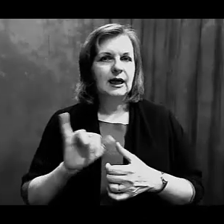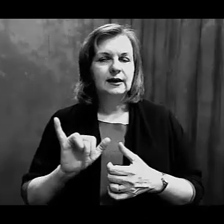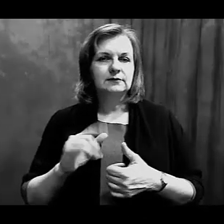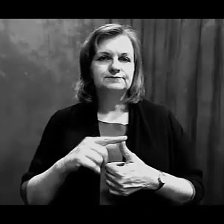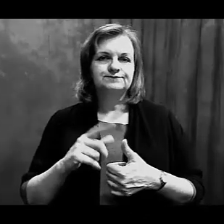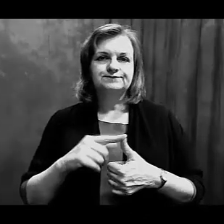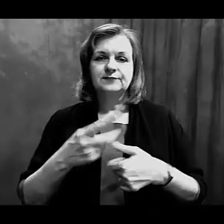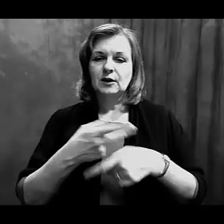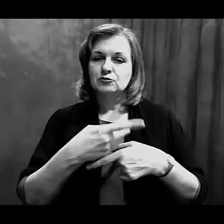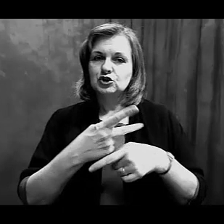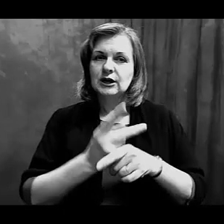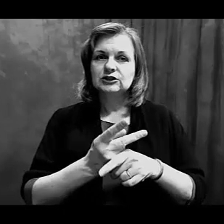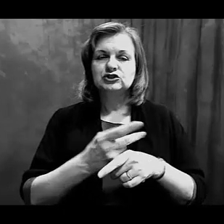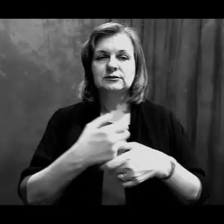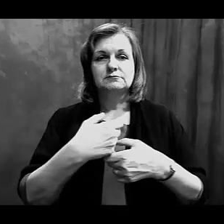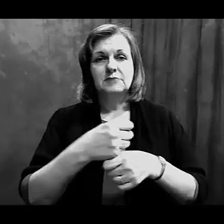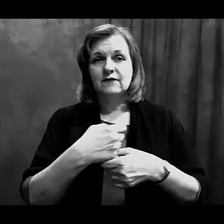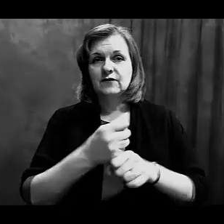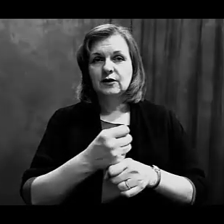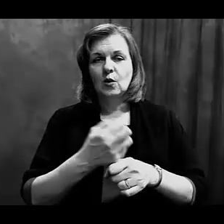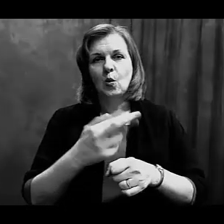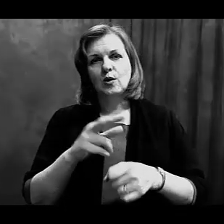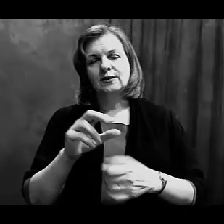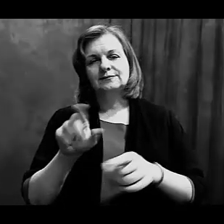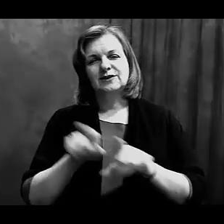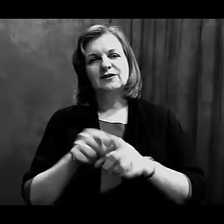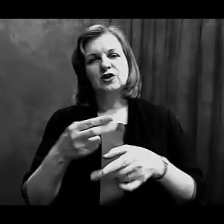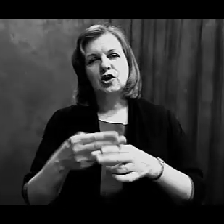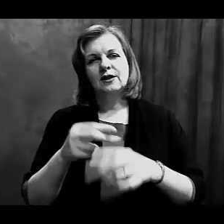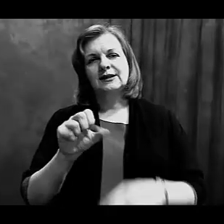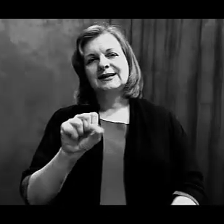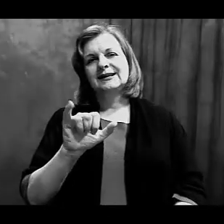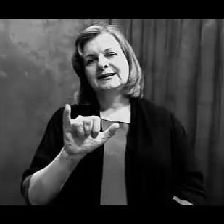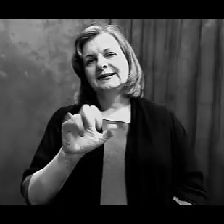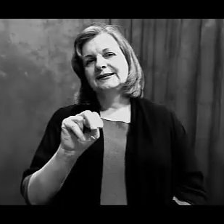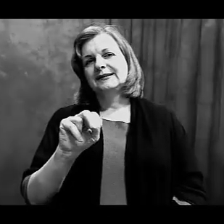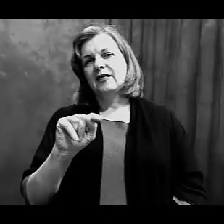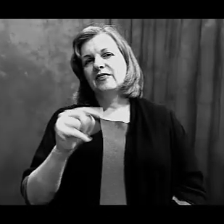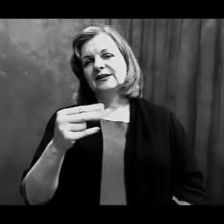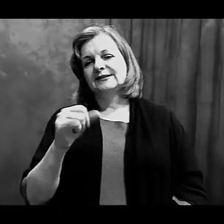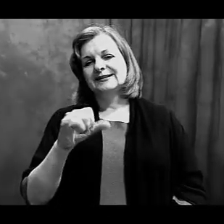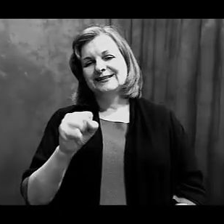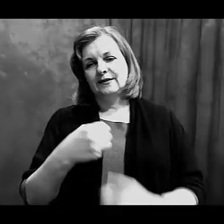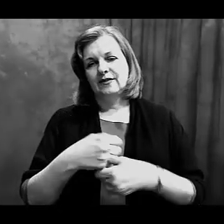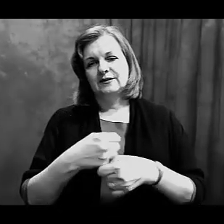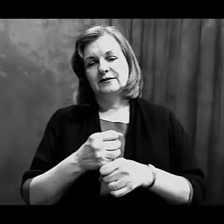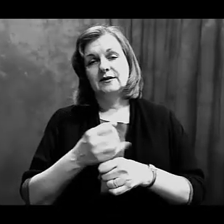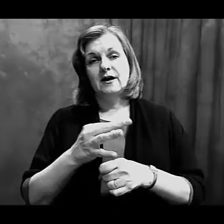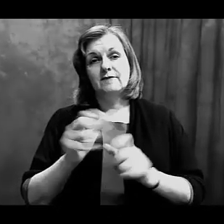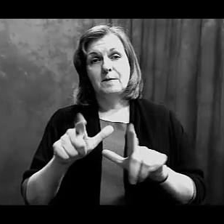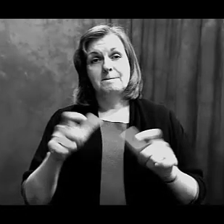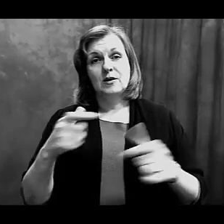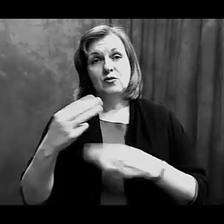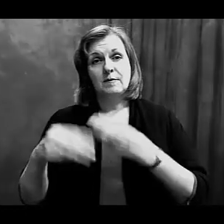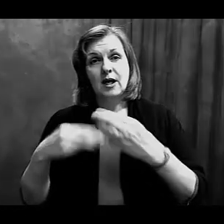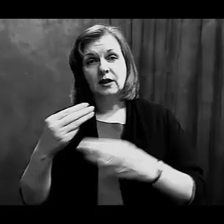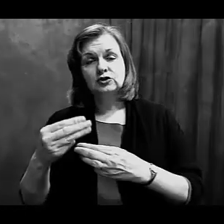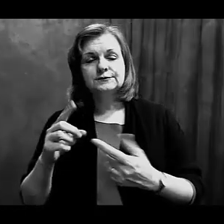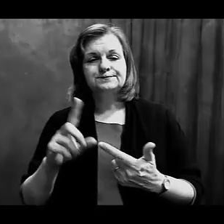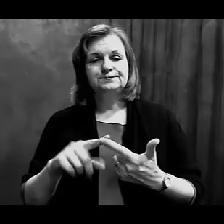including production / manufacturing or synthesis of macromolecules. Storage of